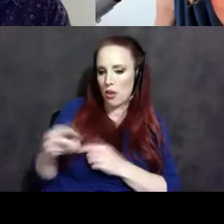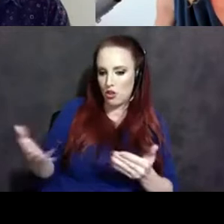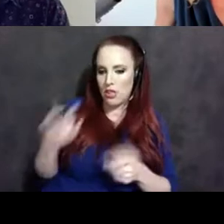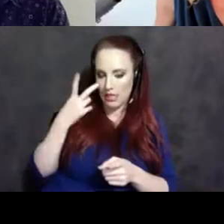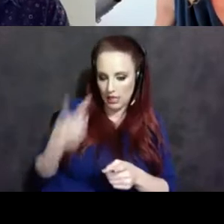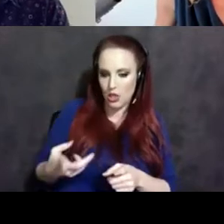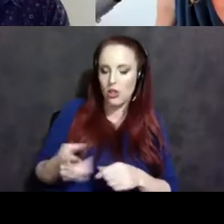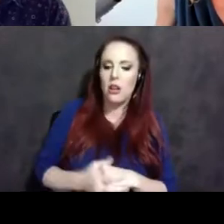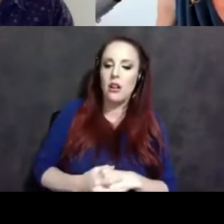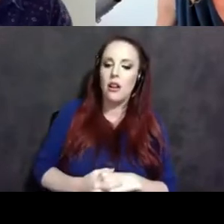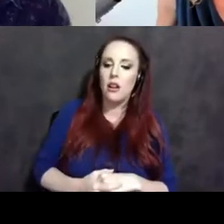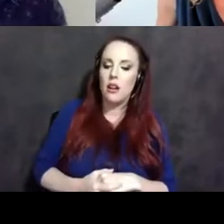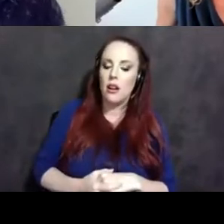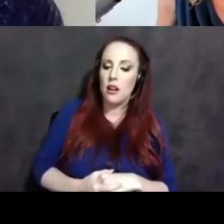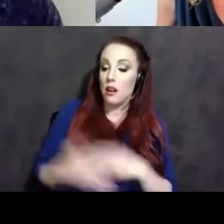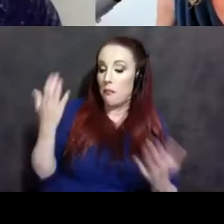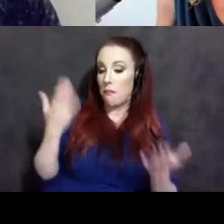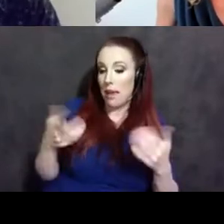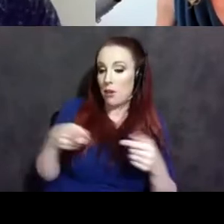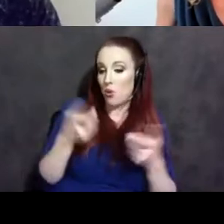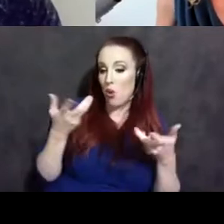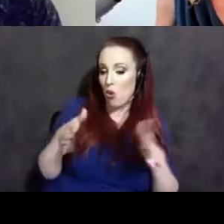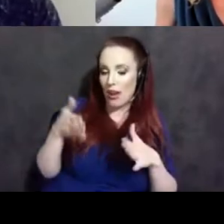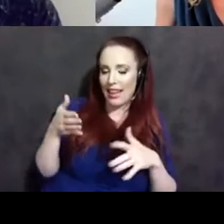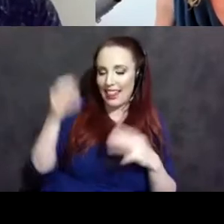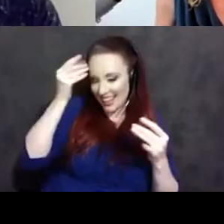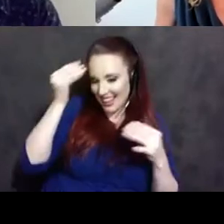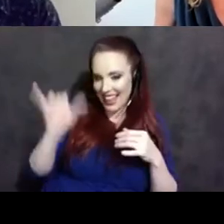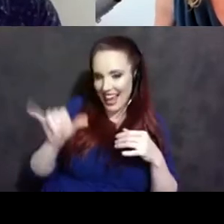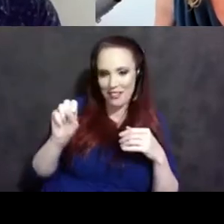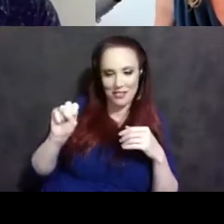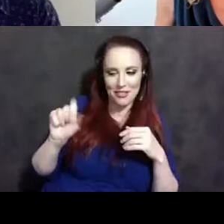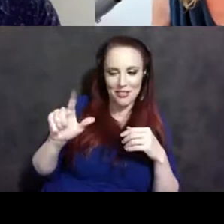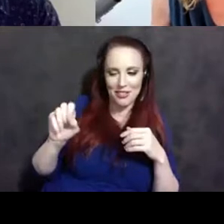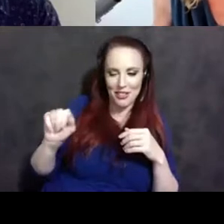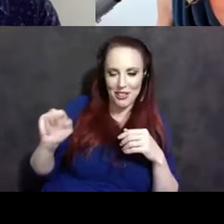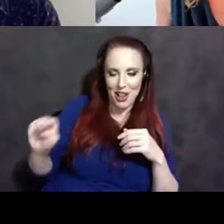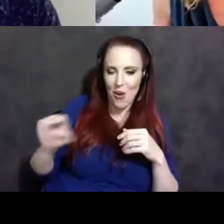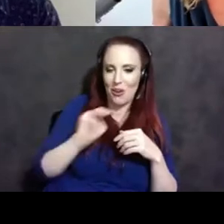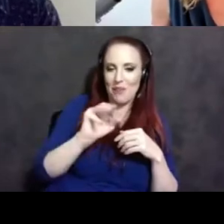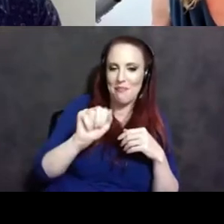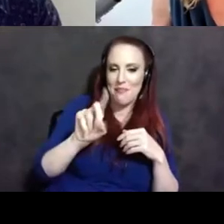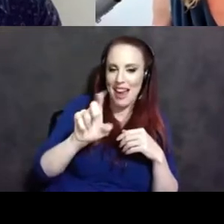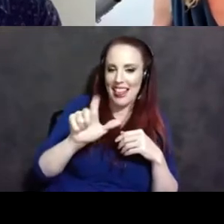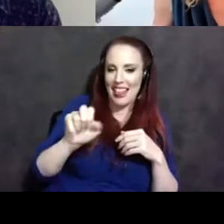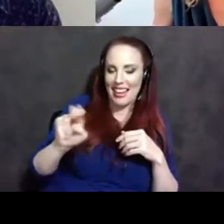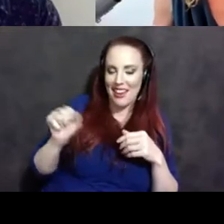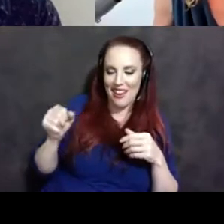And maybe you're already going there. I know Sloan and Madelena, you're both, like, you have things you want to say here.